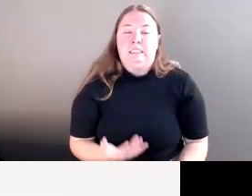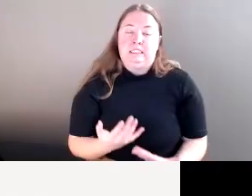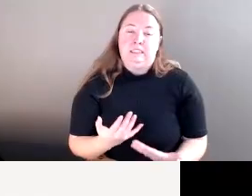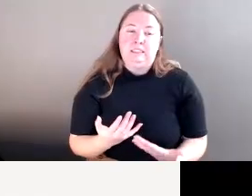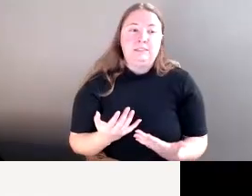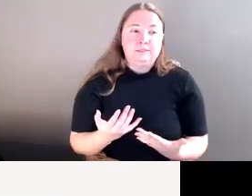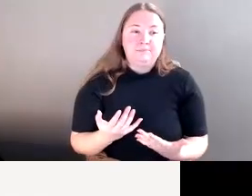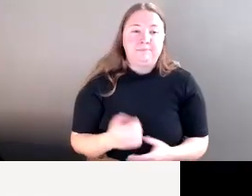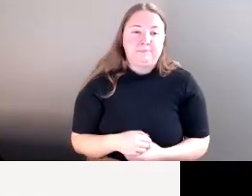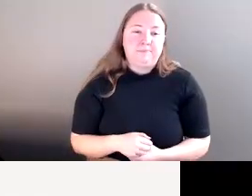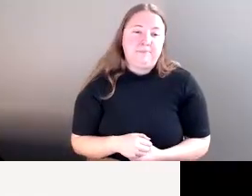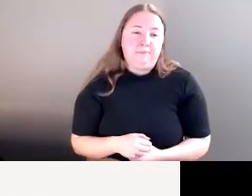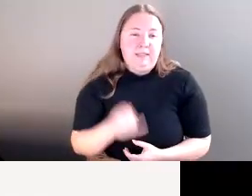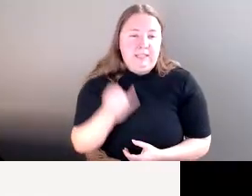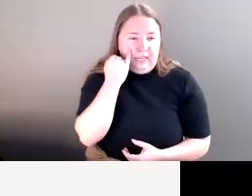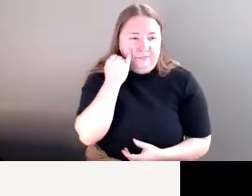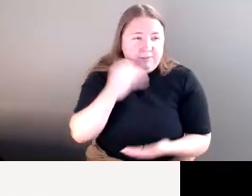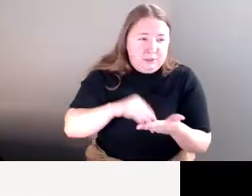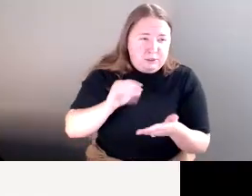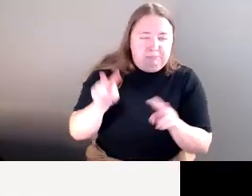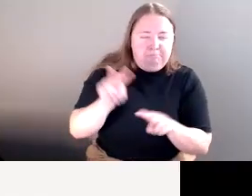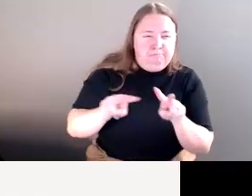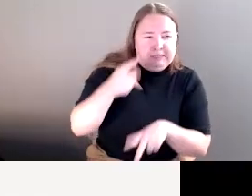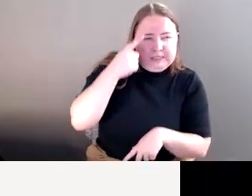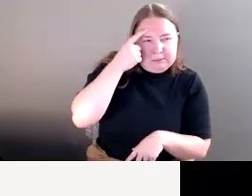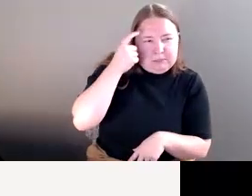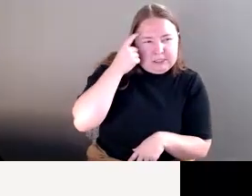if it looks suspicious or it's unusual,